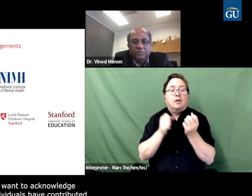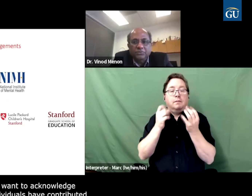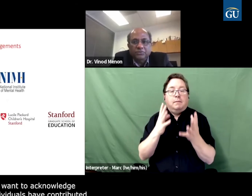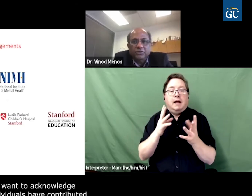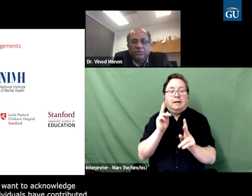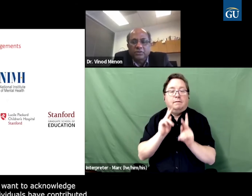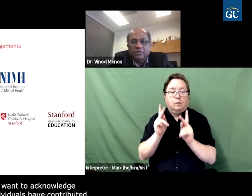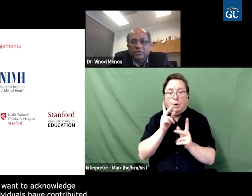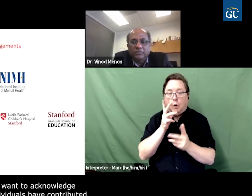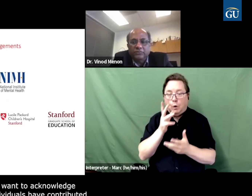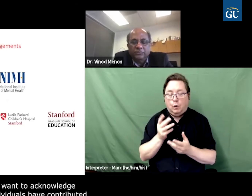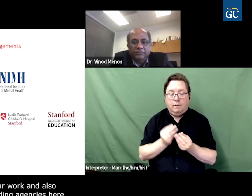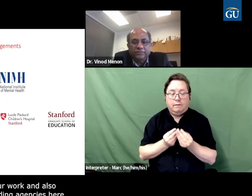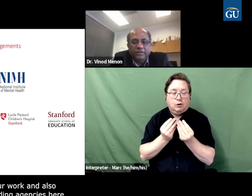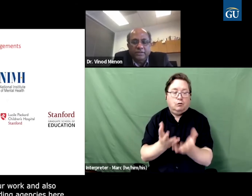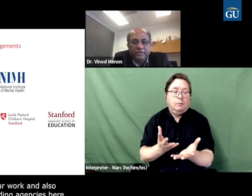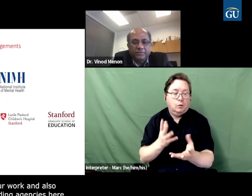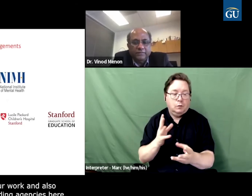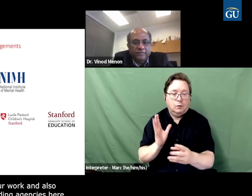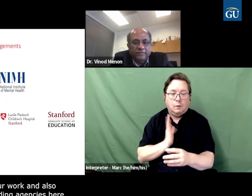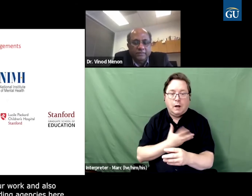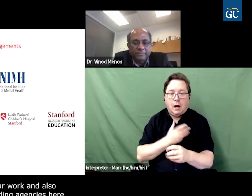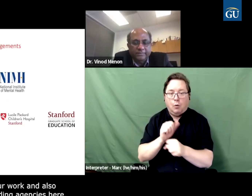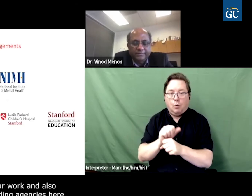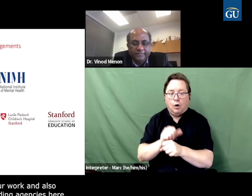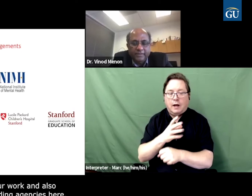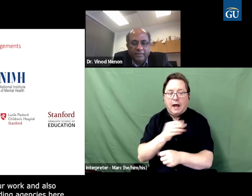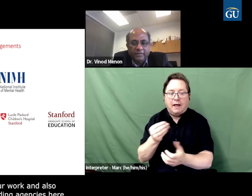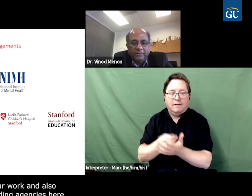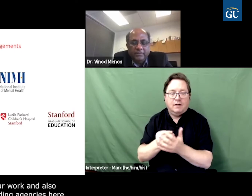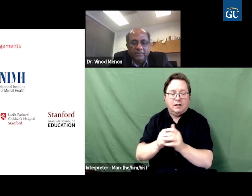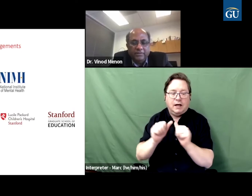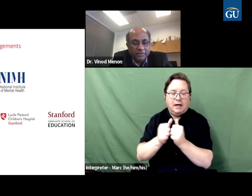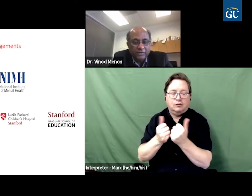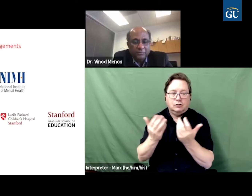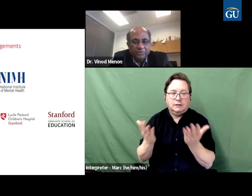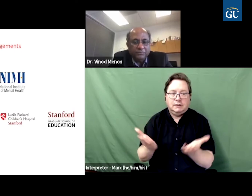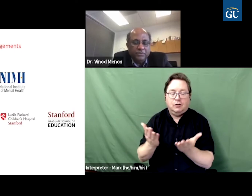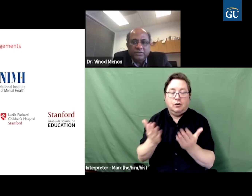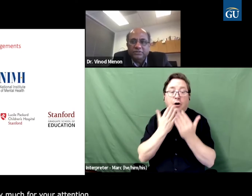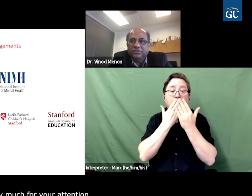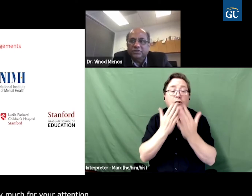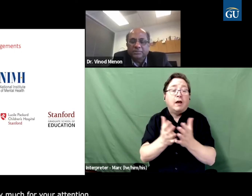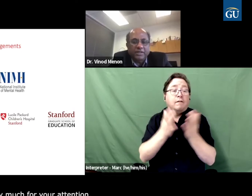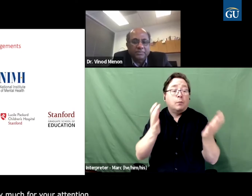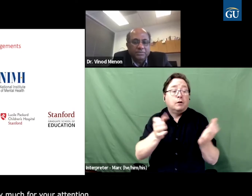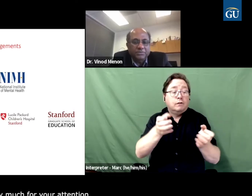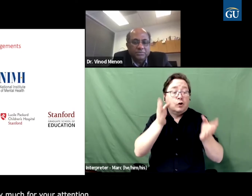individuals have contributed to our work and also the funding agencies here